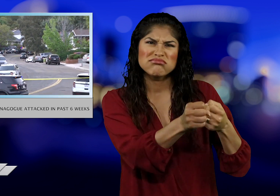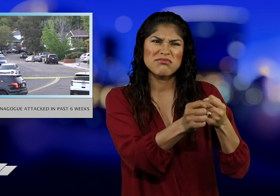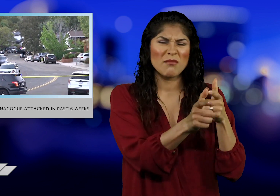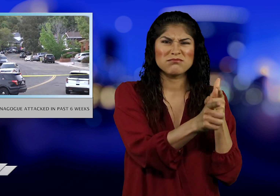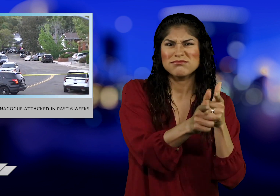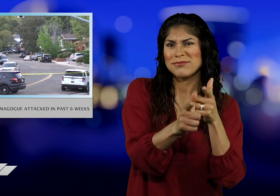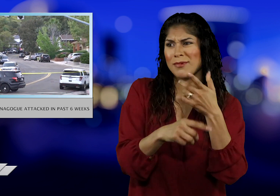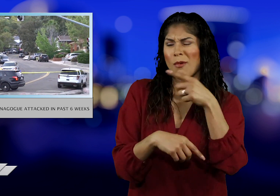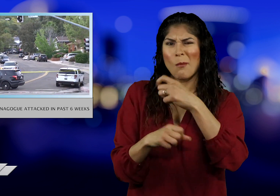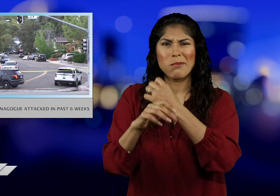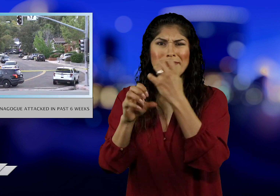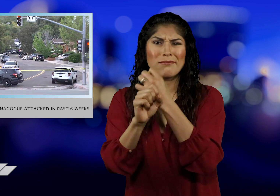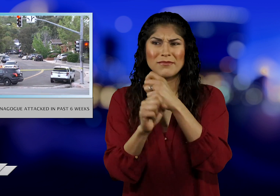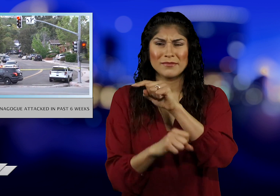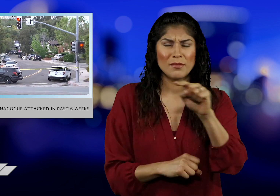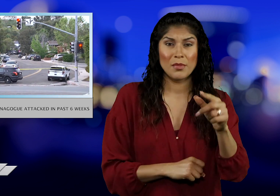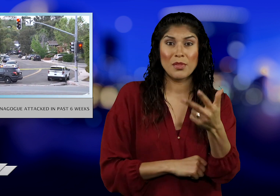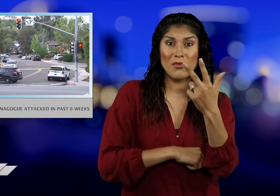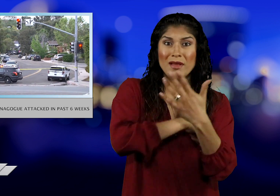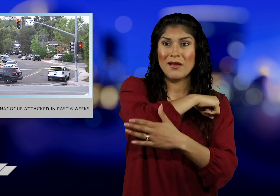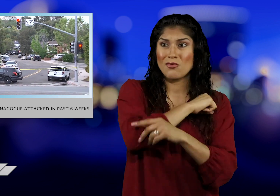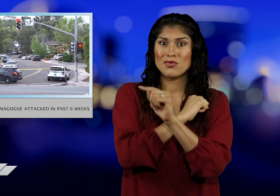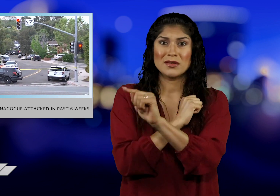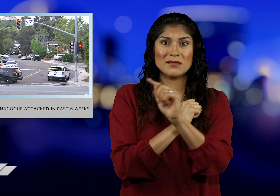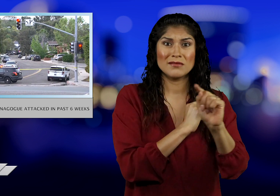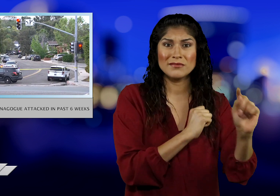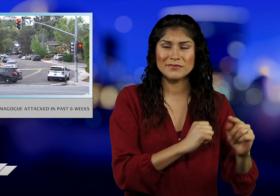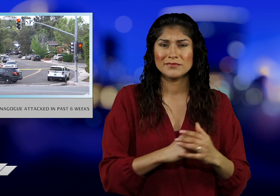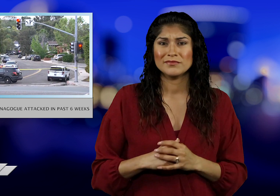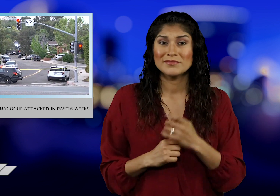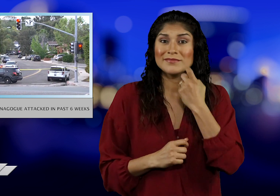and bombings spanning three countries.